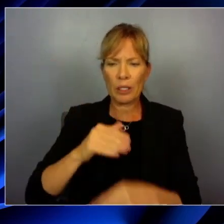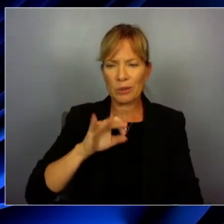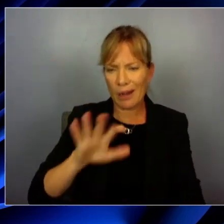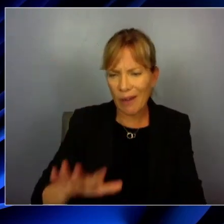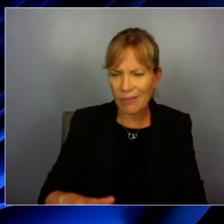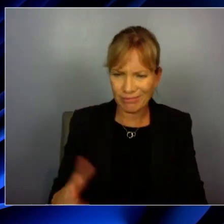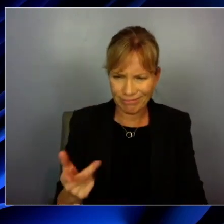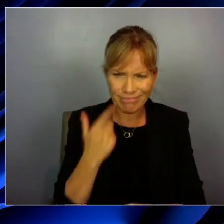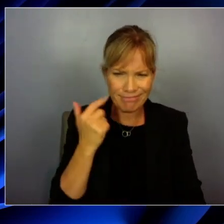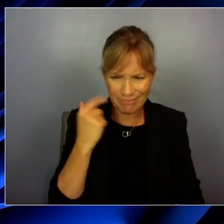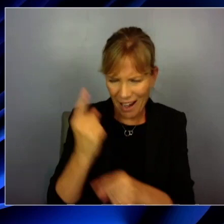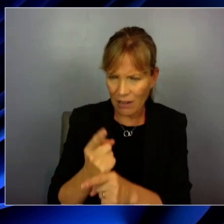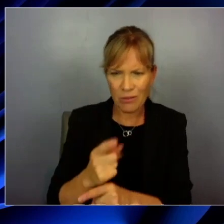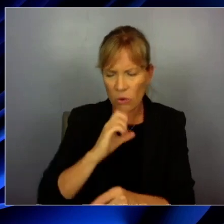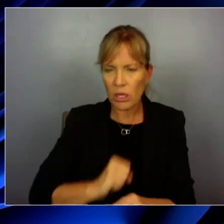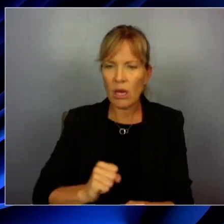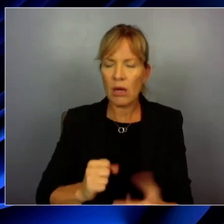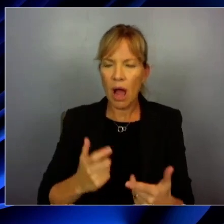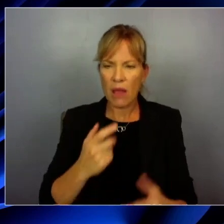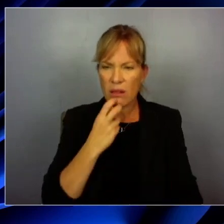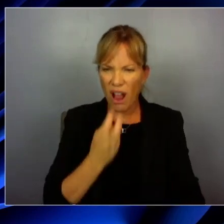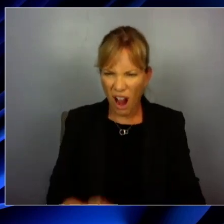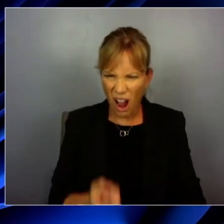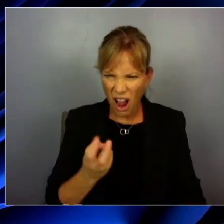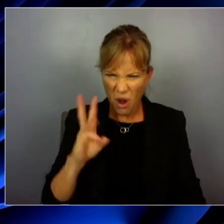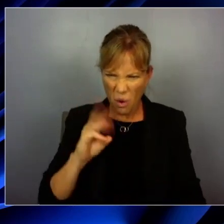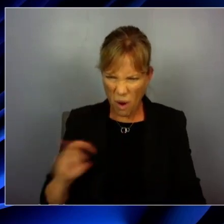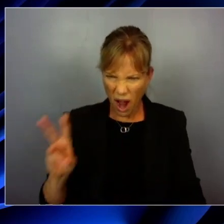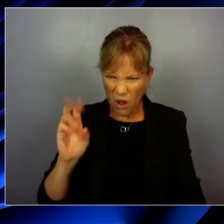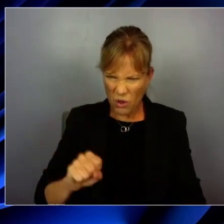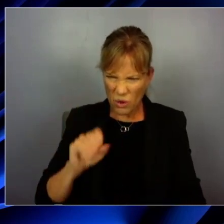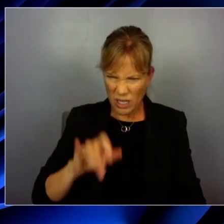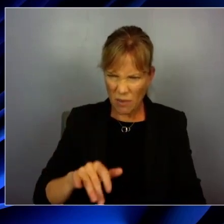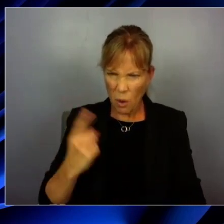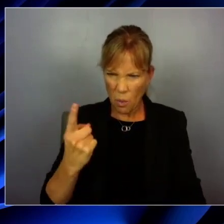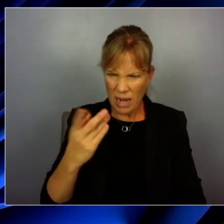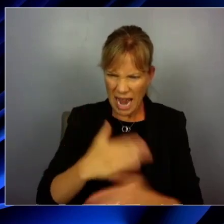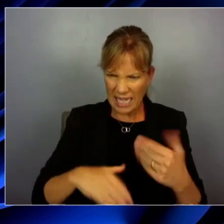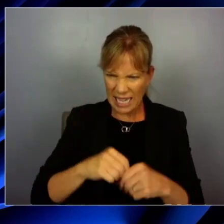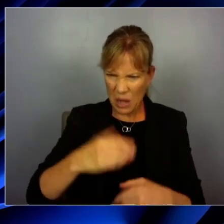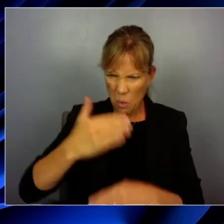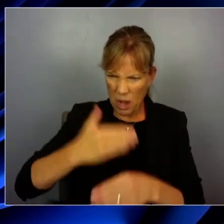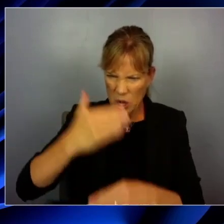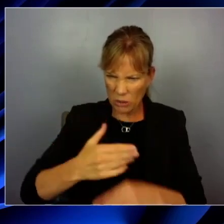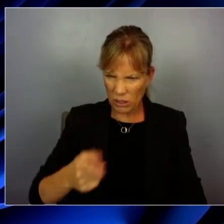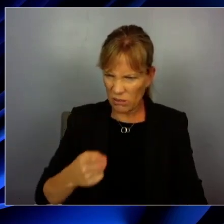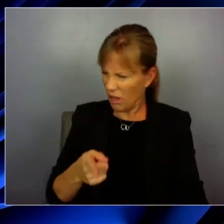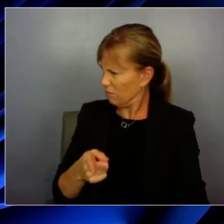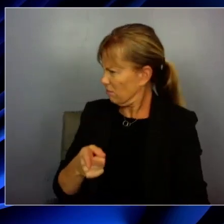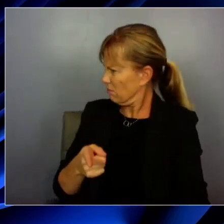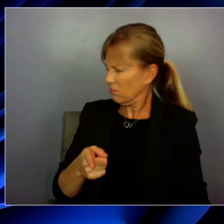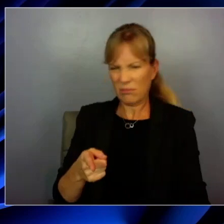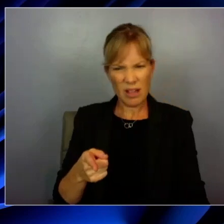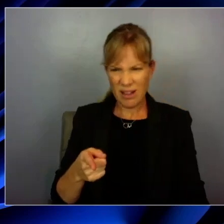And like the jaw drops, they're like wow, you can type one handed in windows and you just sit there and think, oh, this is the challenge is not